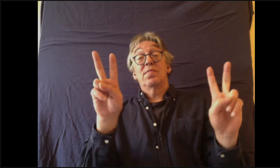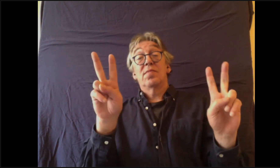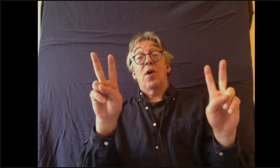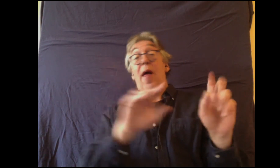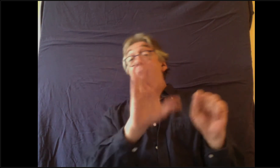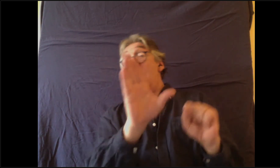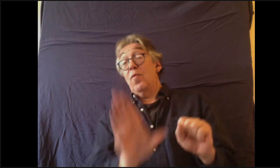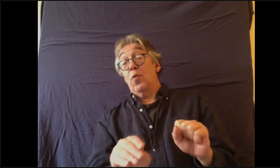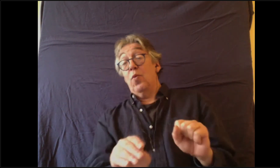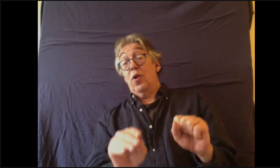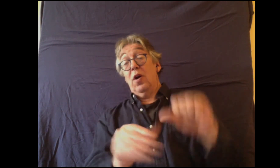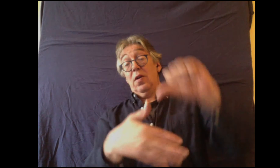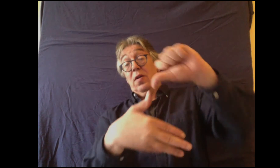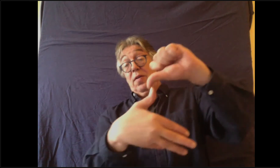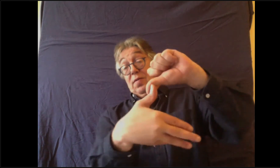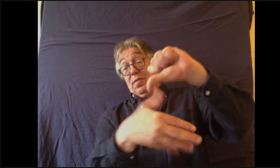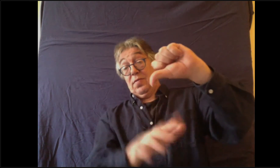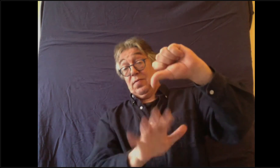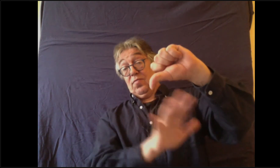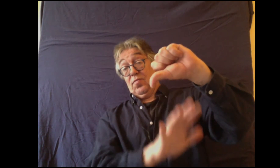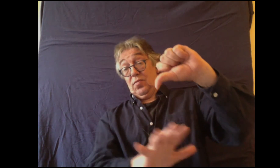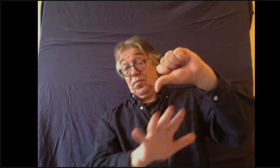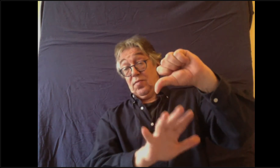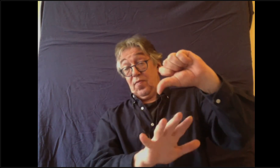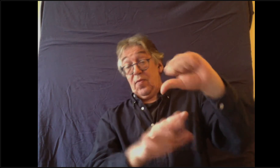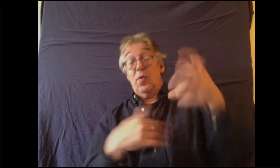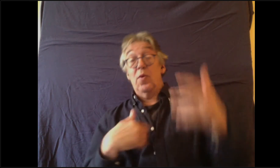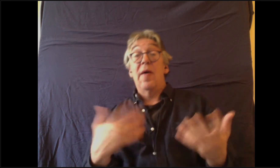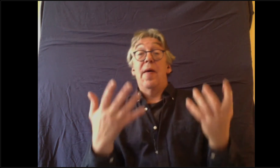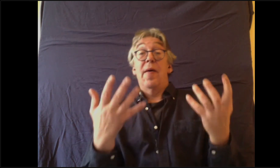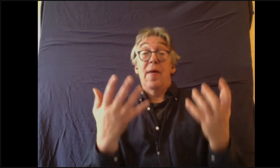And it was focusing on disability in development cooperation.